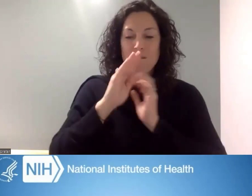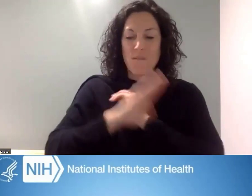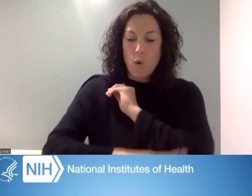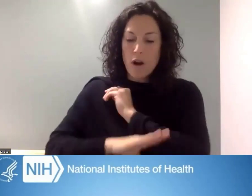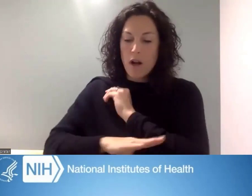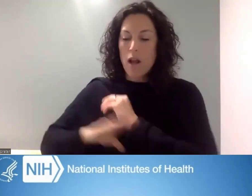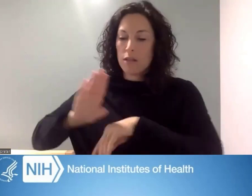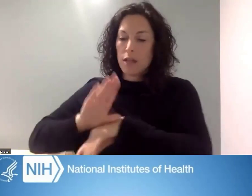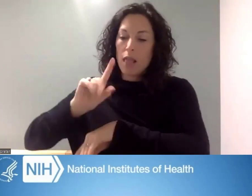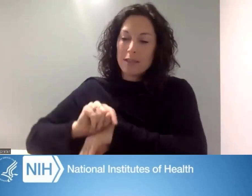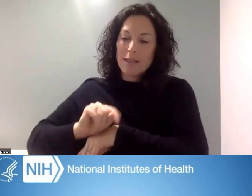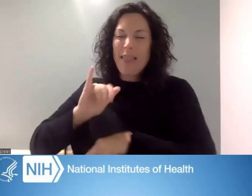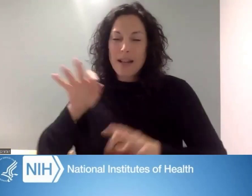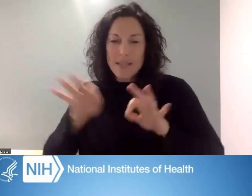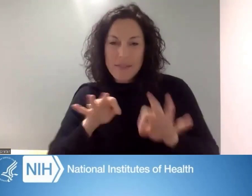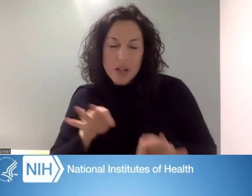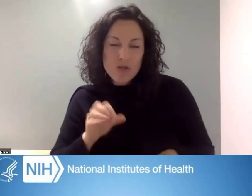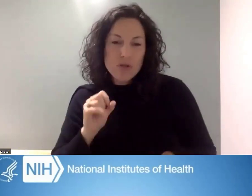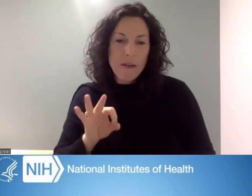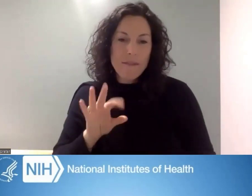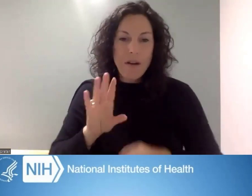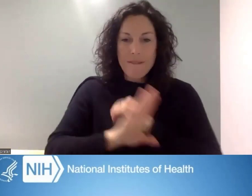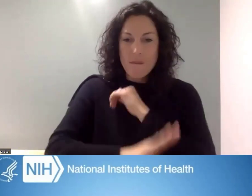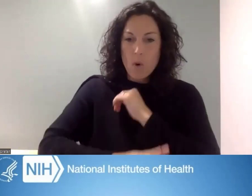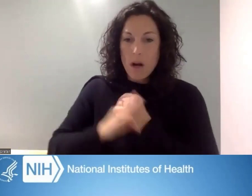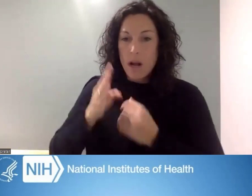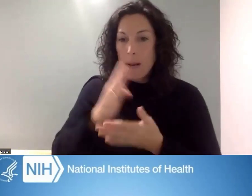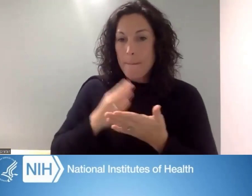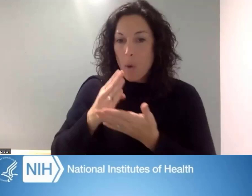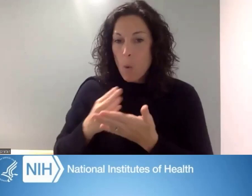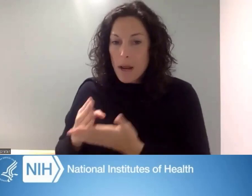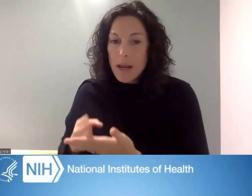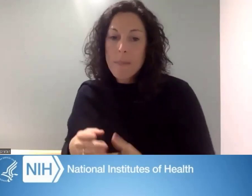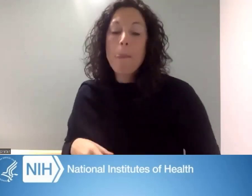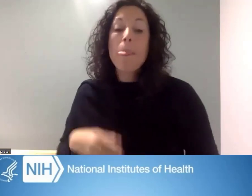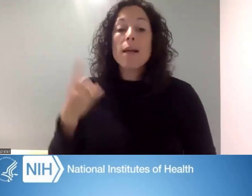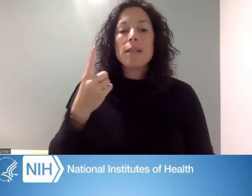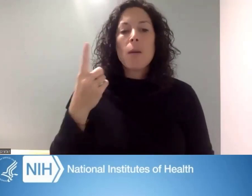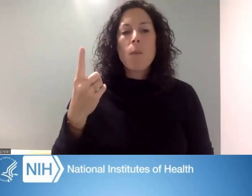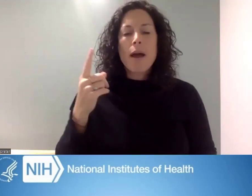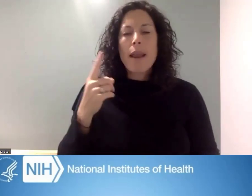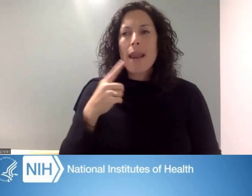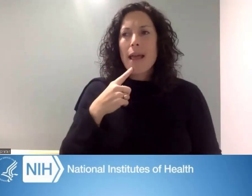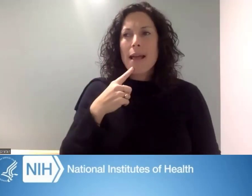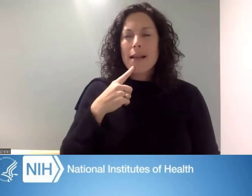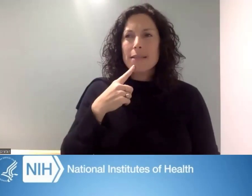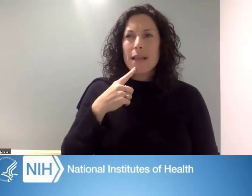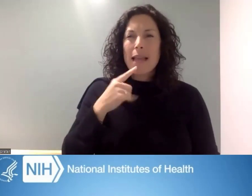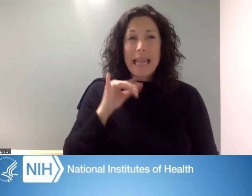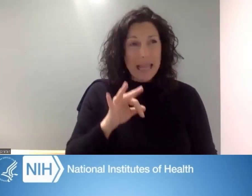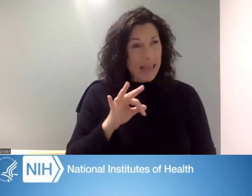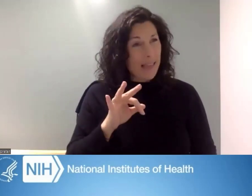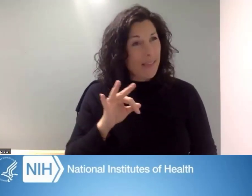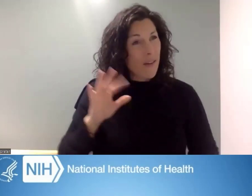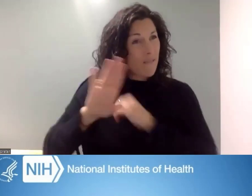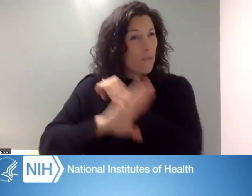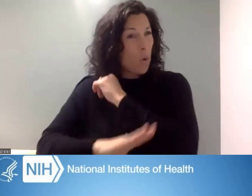and that definition of a foreign component. Someone asked, is a foreign consultant considered a foreign component?